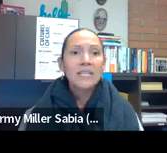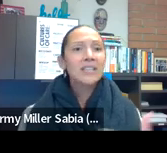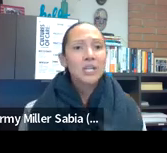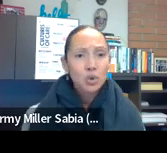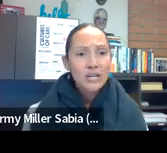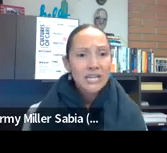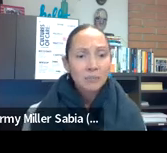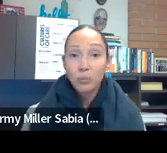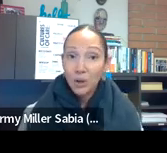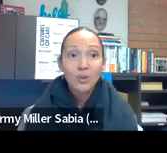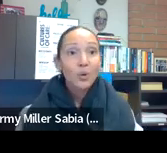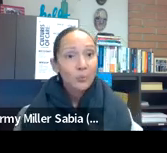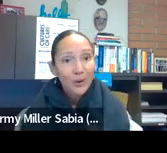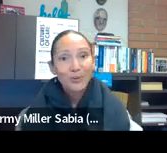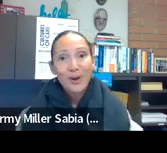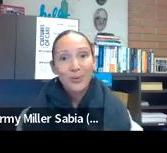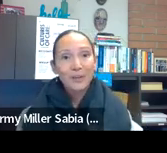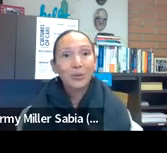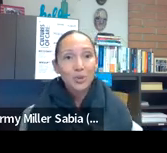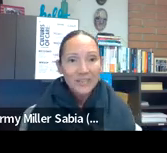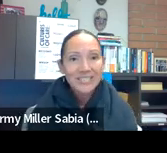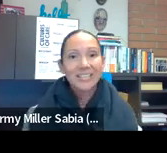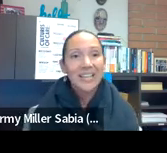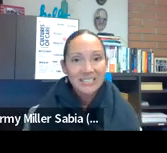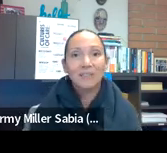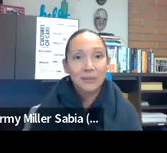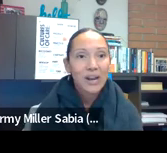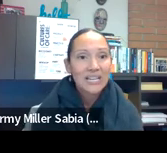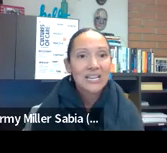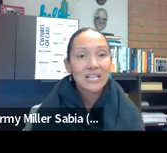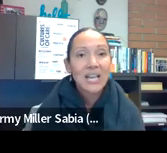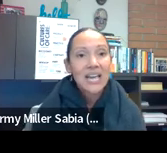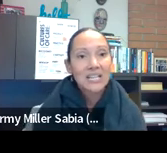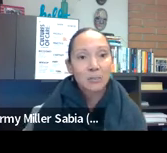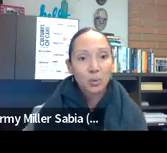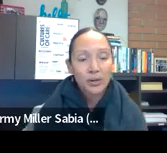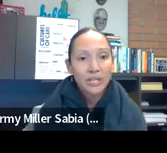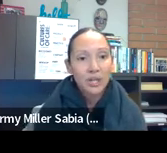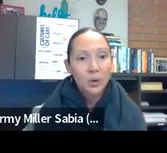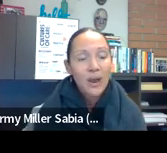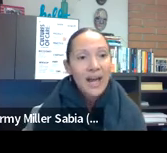you know, what is it that you need? But we don't know what we don't know, and we're doing this collectively right and exploring.